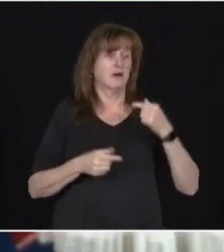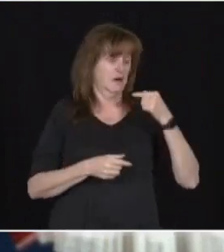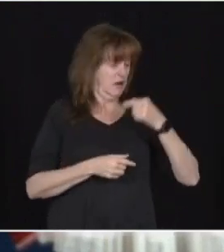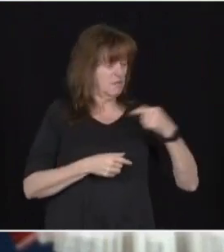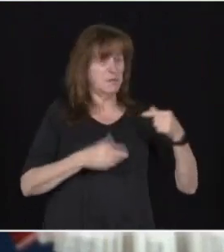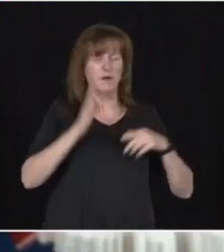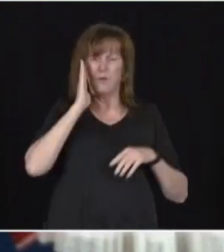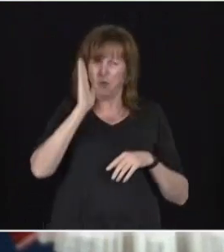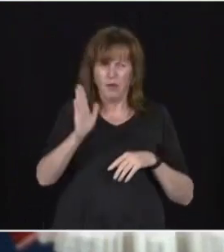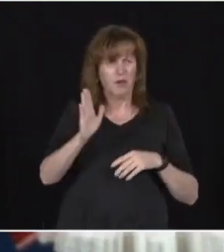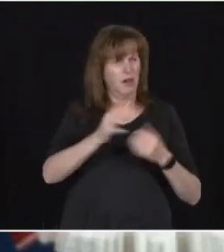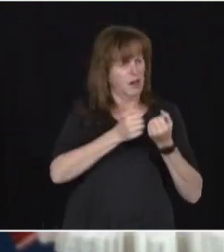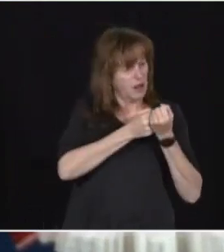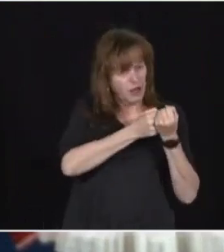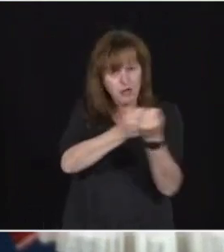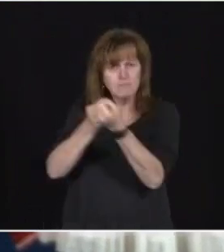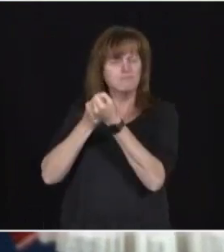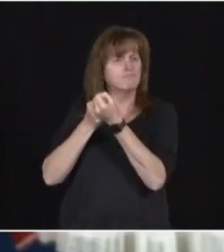Most importantly, I want our parents to know